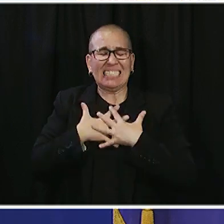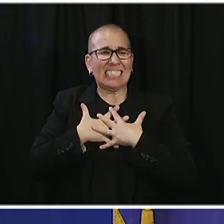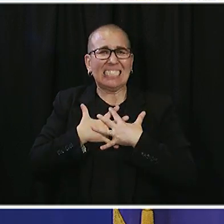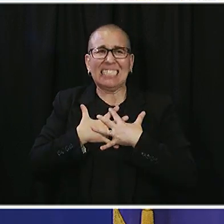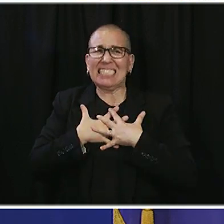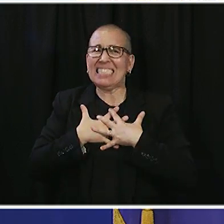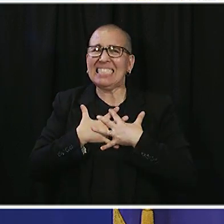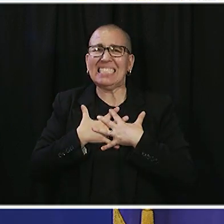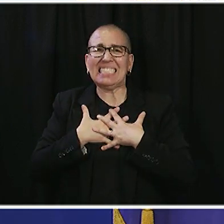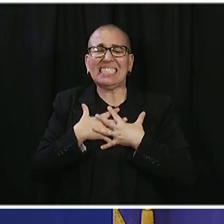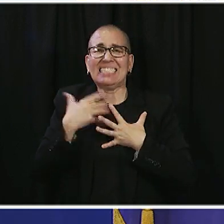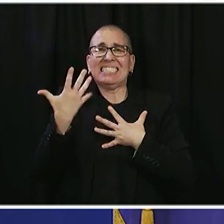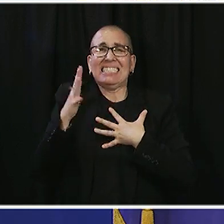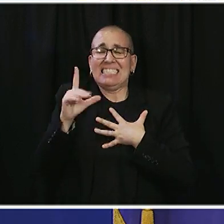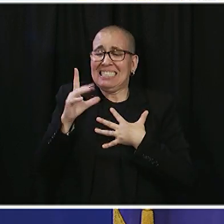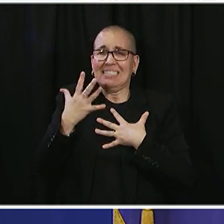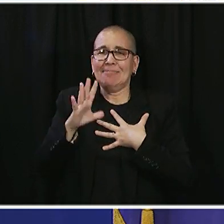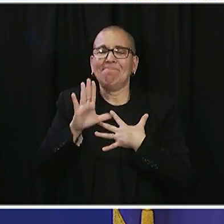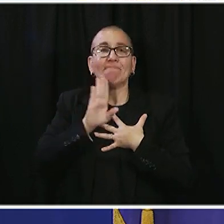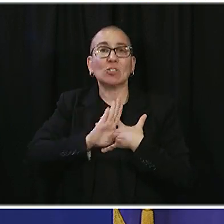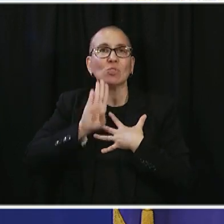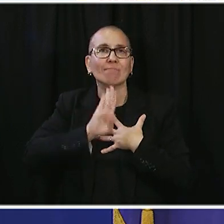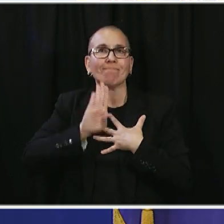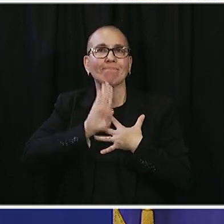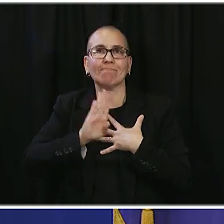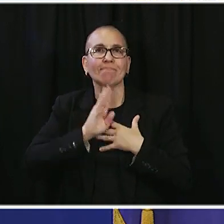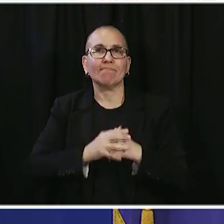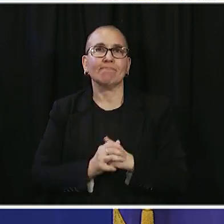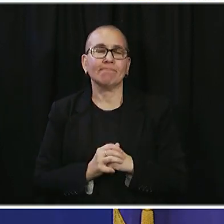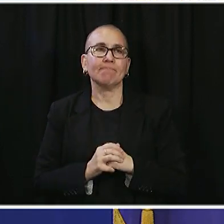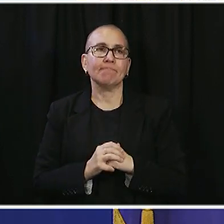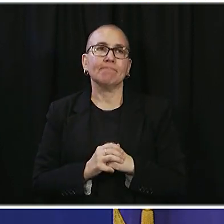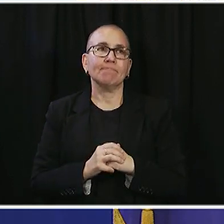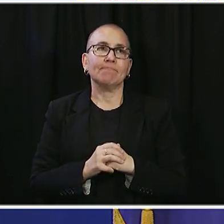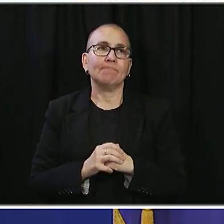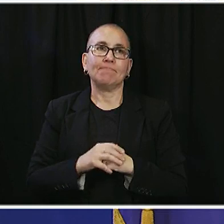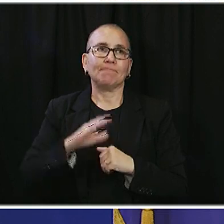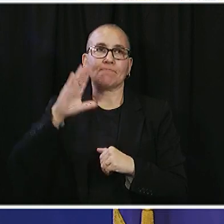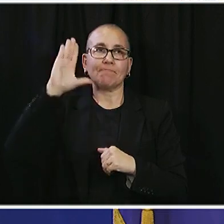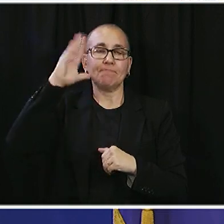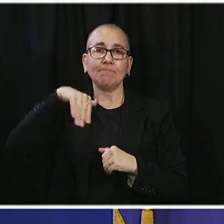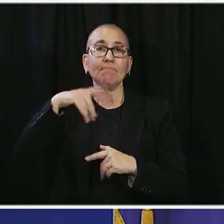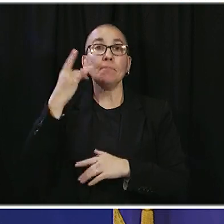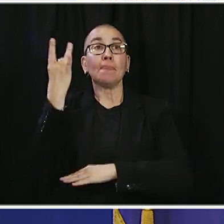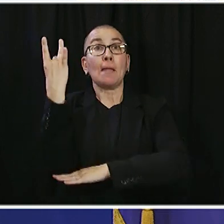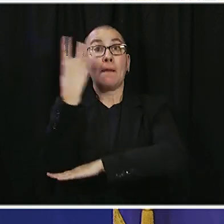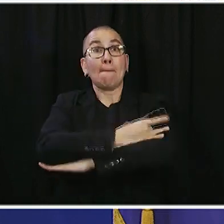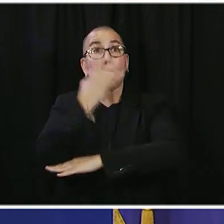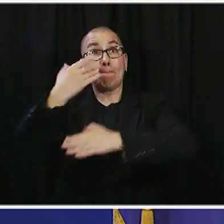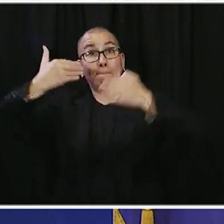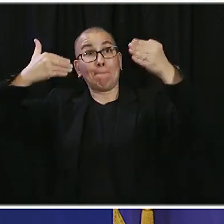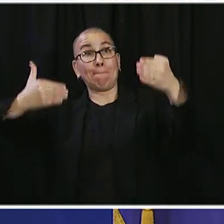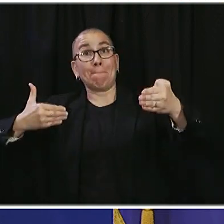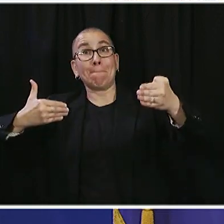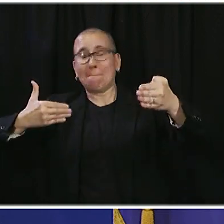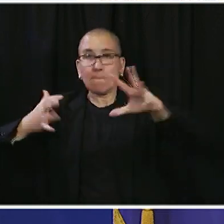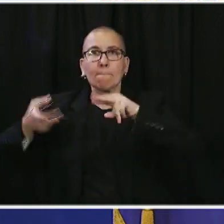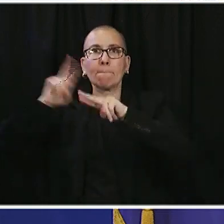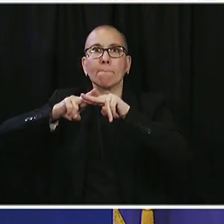SAID, IT'S JUST SO BITTERLY HEART-BREAKING AND FRUSTRATING, TO KNOW THAT IN EIGHT DAYS, WE'LL PASS A THOUSAND.